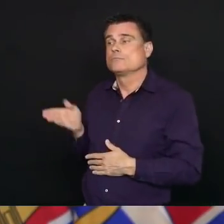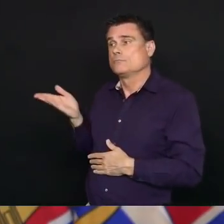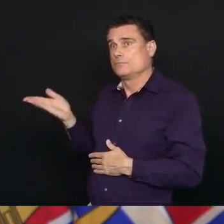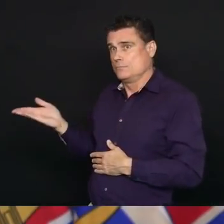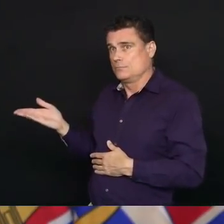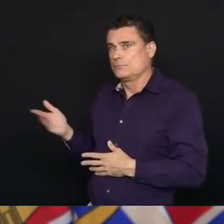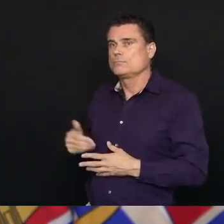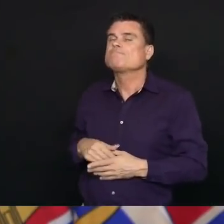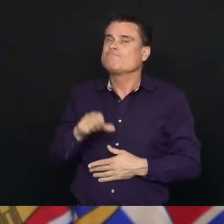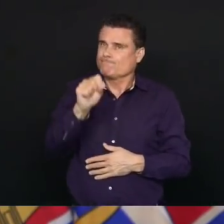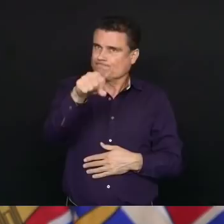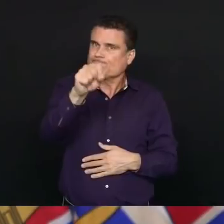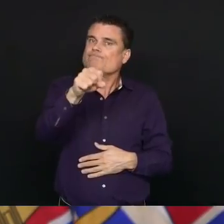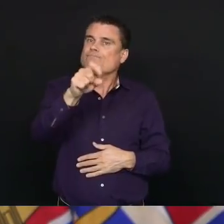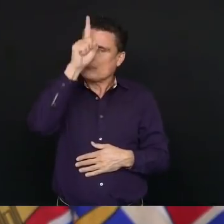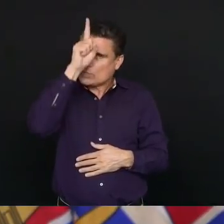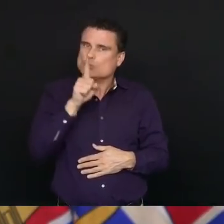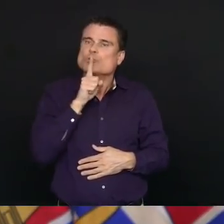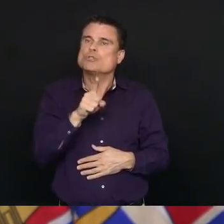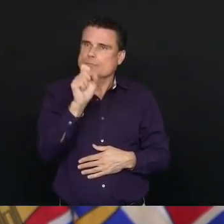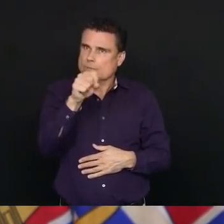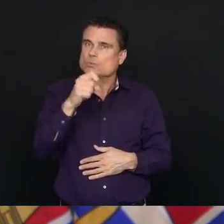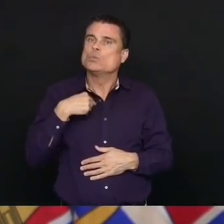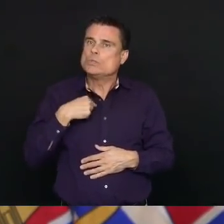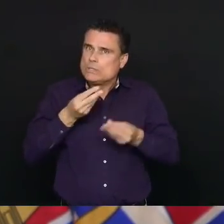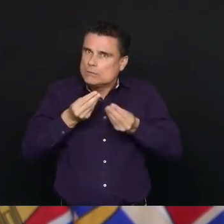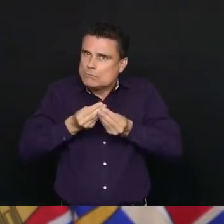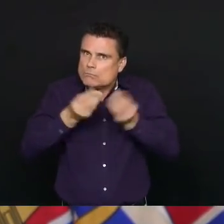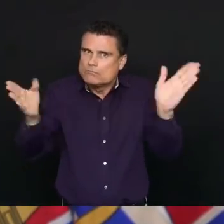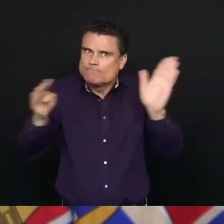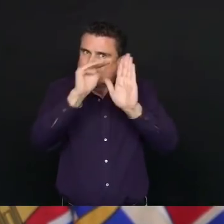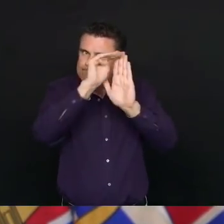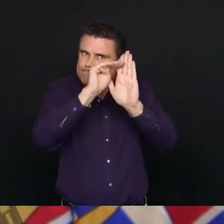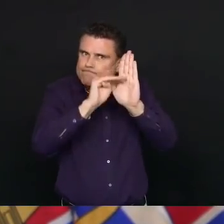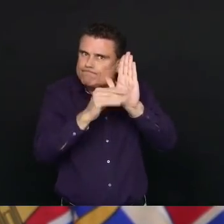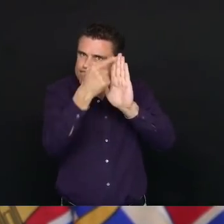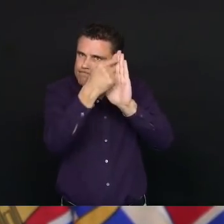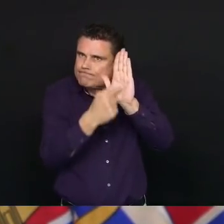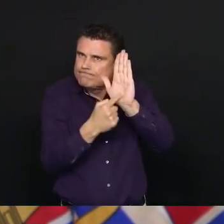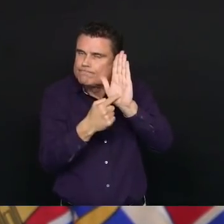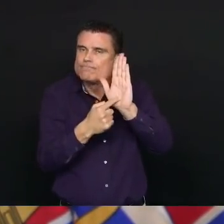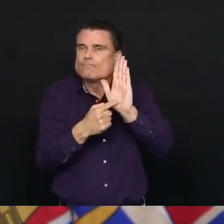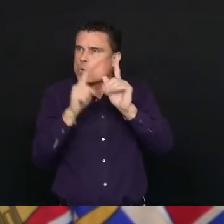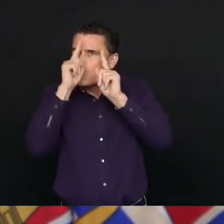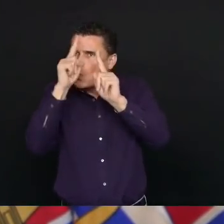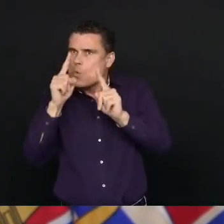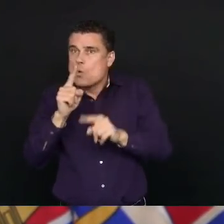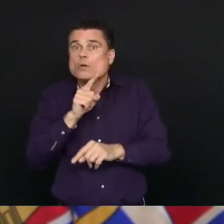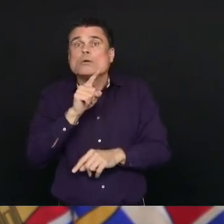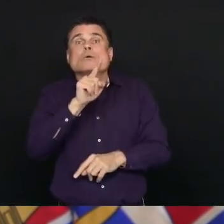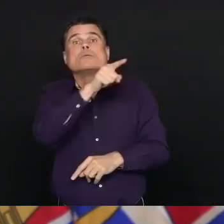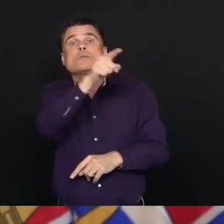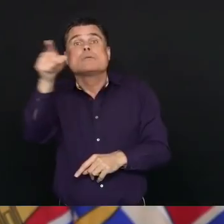Absolutely and this is something we've been dealing with for a number of weeks. We do have guidelines that have been going out.